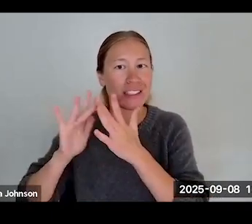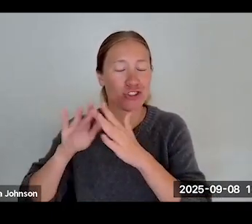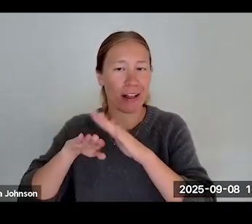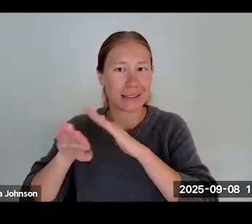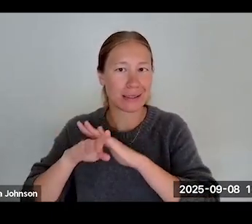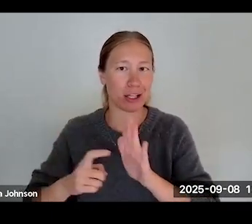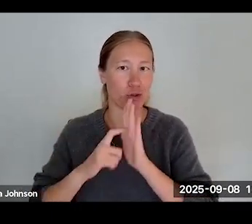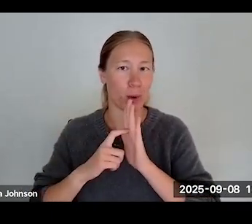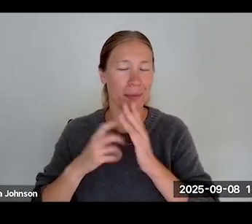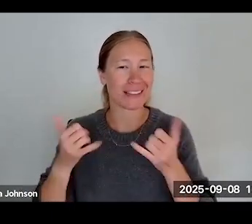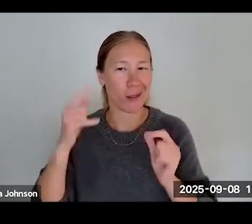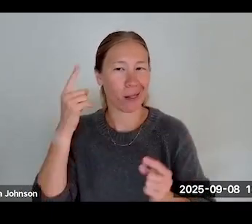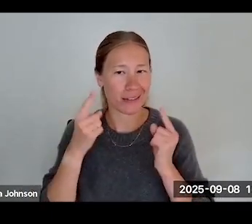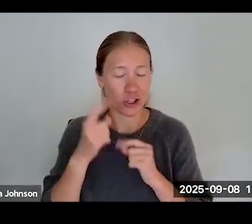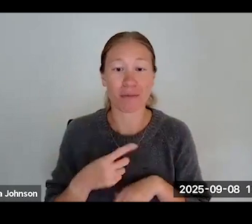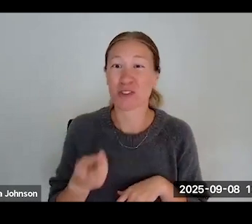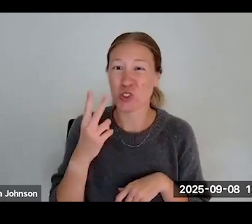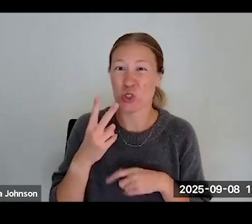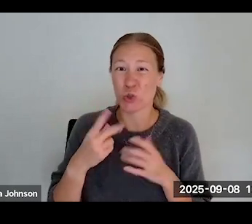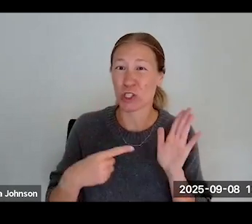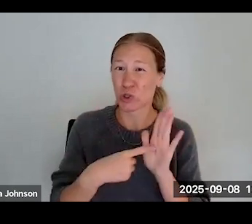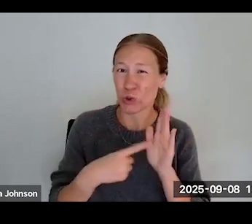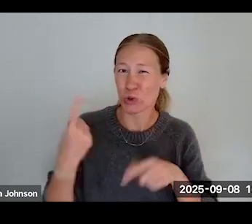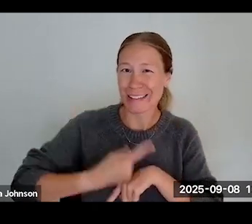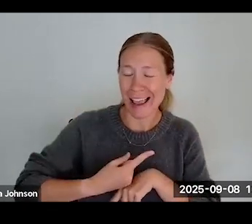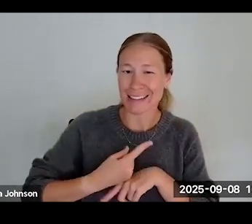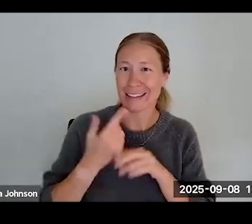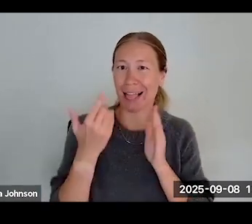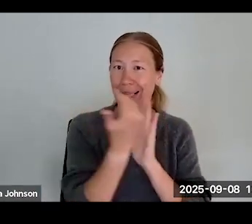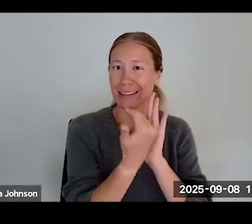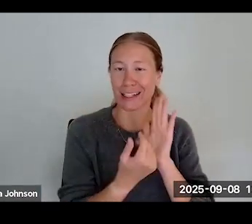So there are two compliance deadlines that are listed in the regulation update.